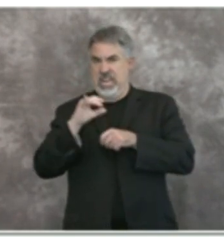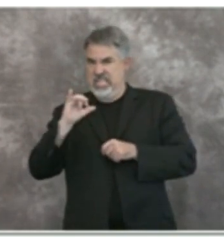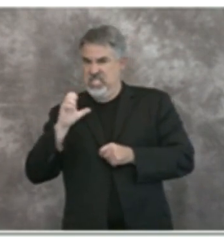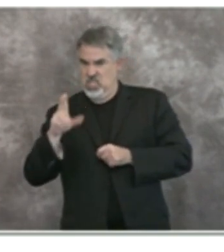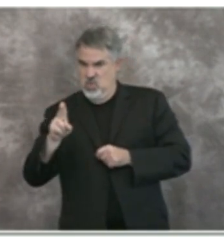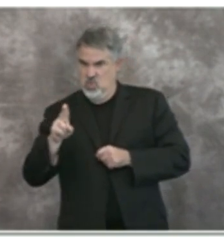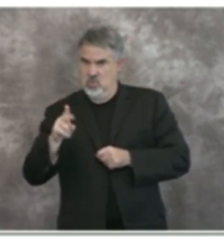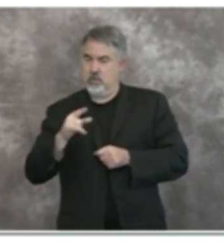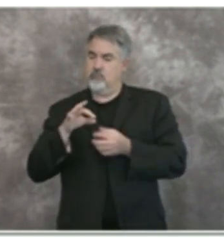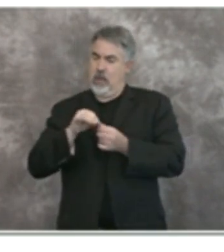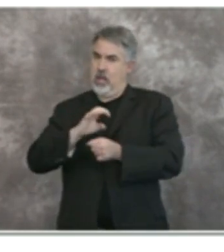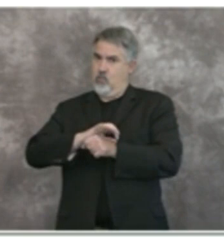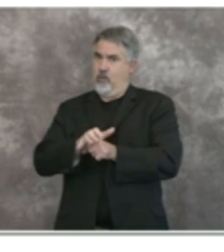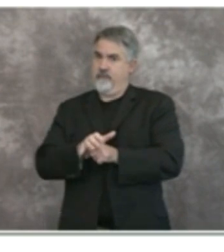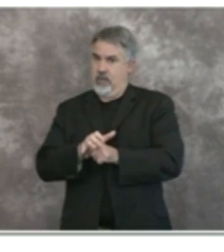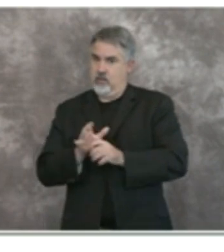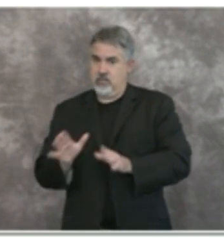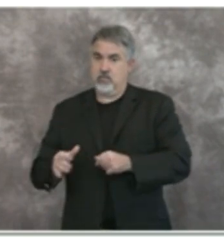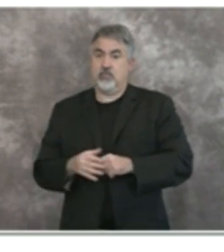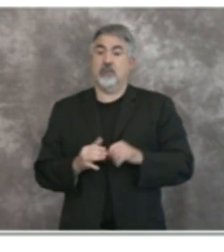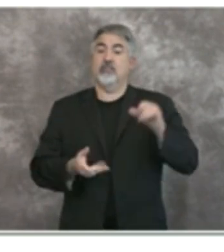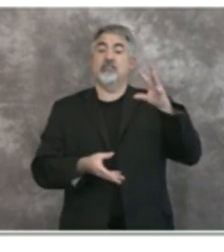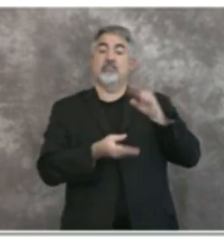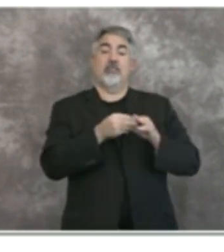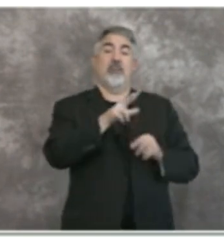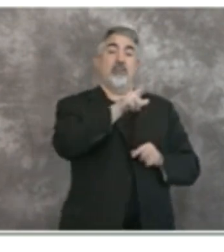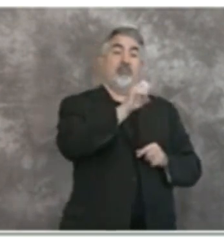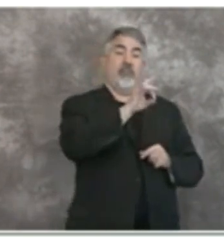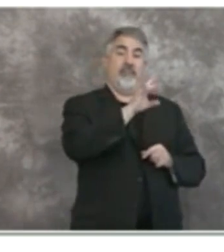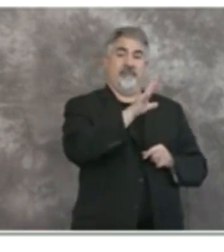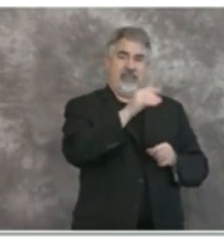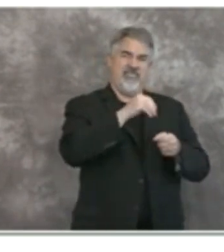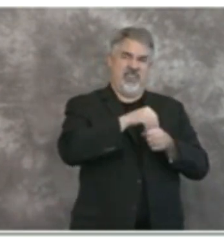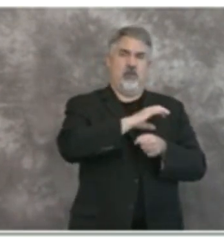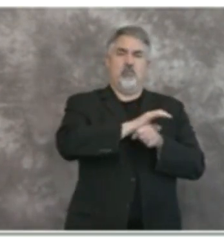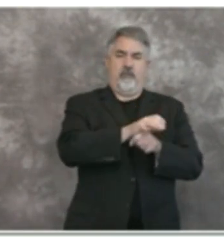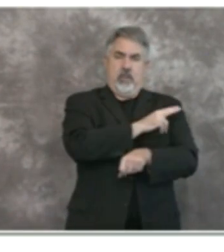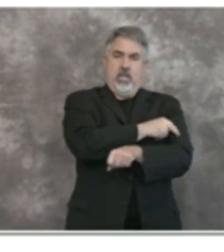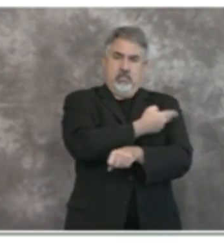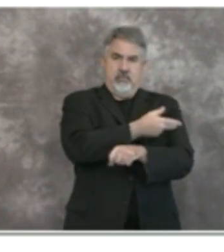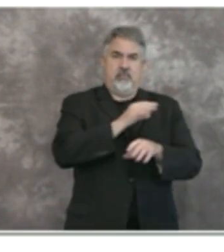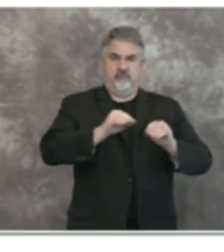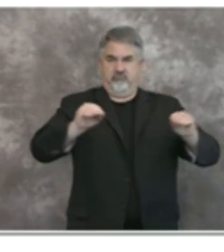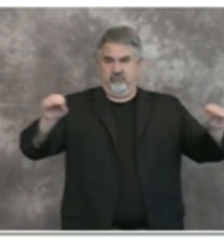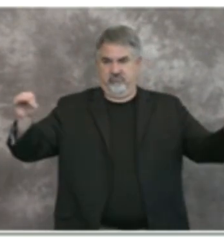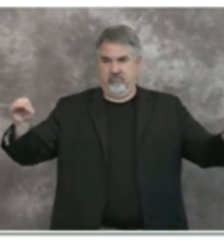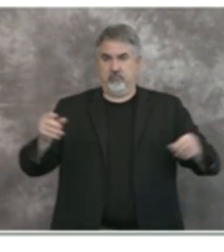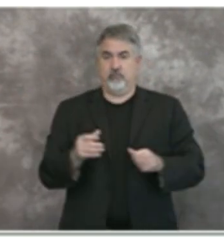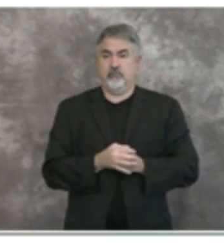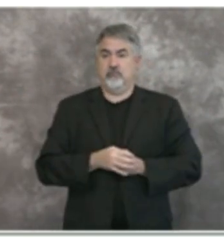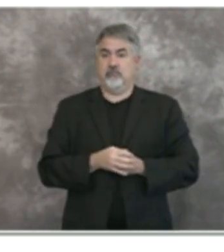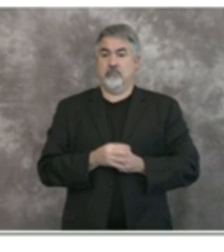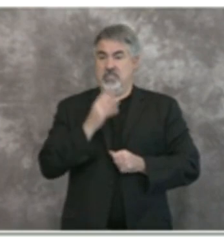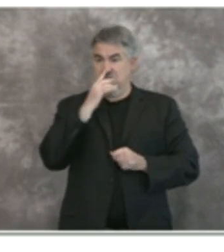ICE USER DOWN 2 FROM YESTERDAY. THE CITY THERE ONE 42. TOTAL COVID RELATED